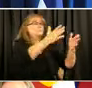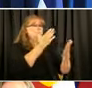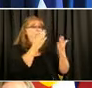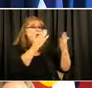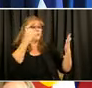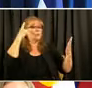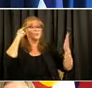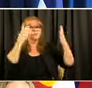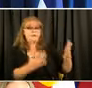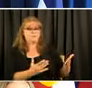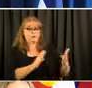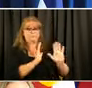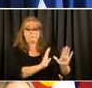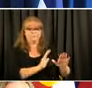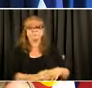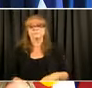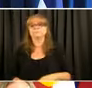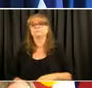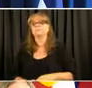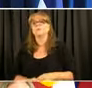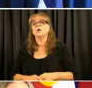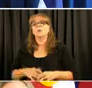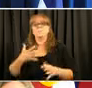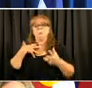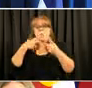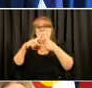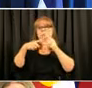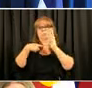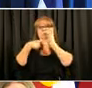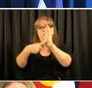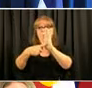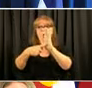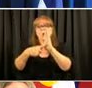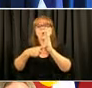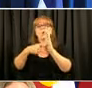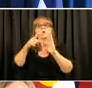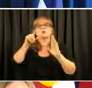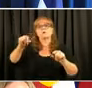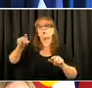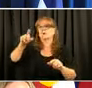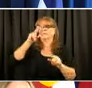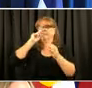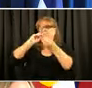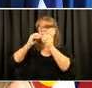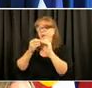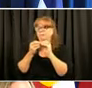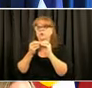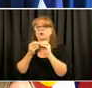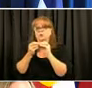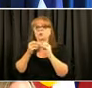state trends and we have some data slides that we will be showing you so this first figure that i'm